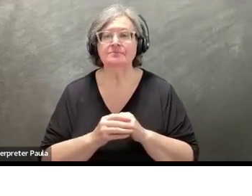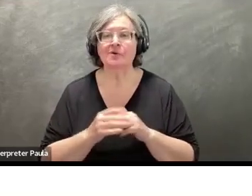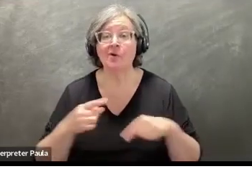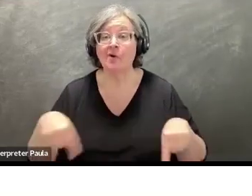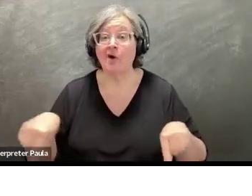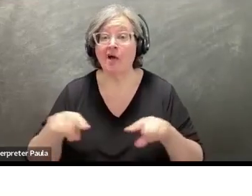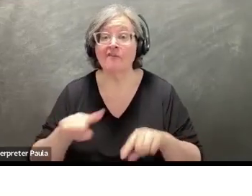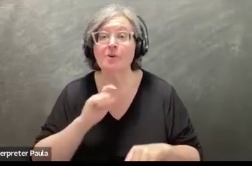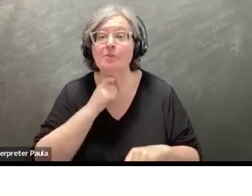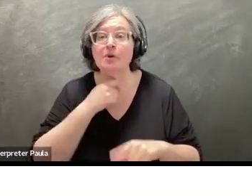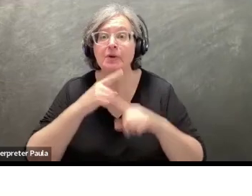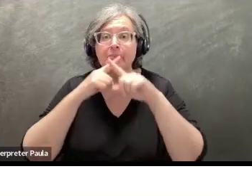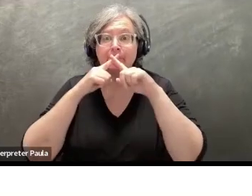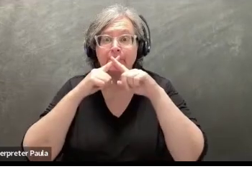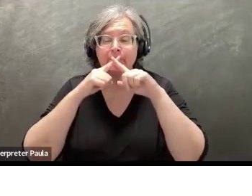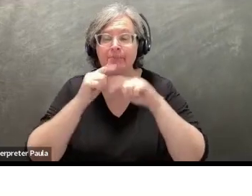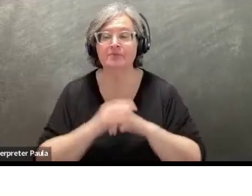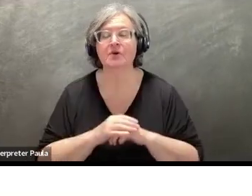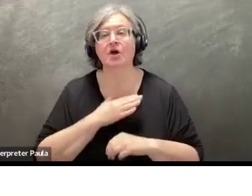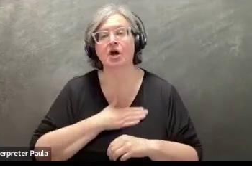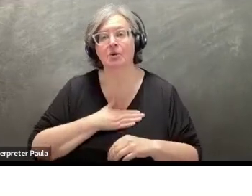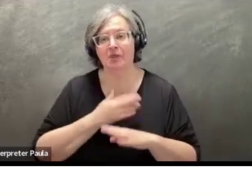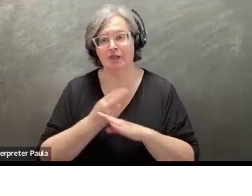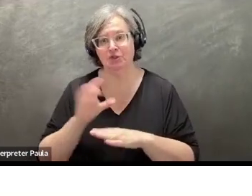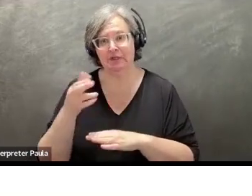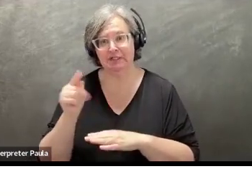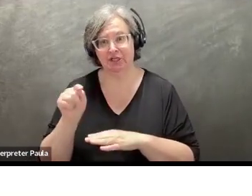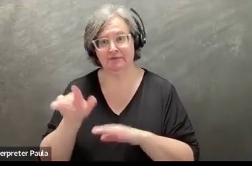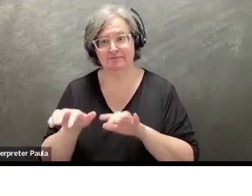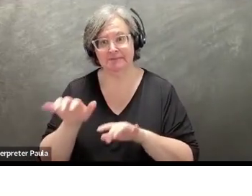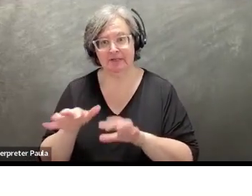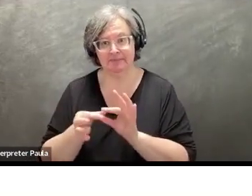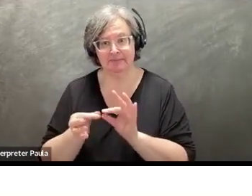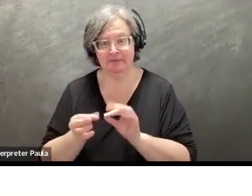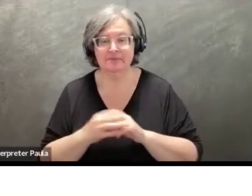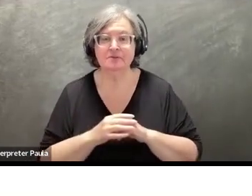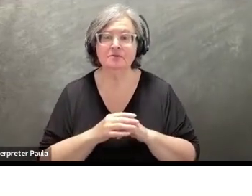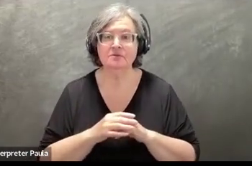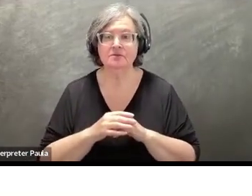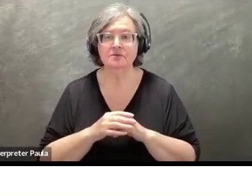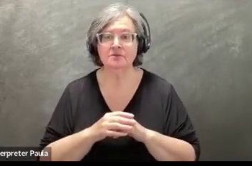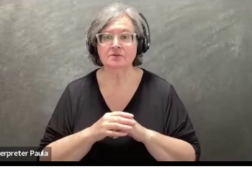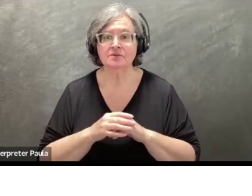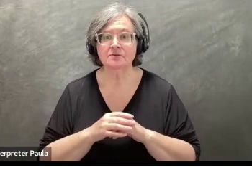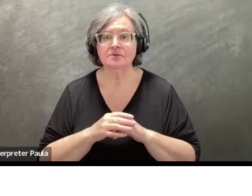webinar, and please use the chat feature if you have urgent